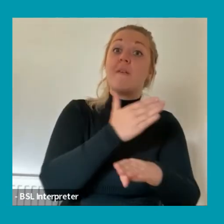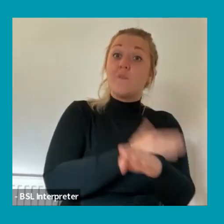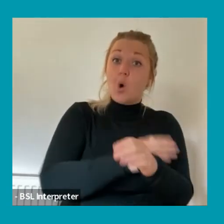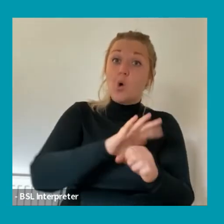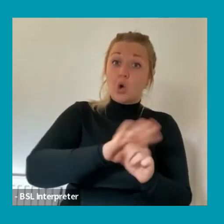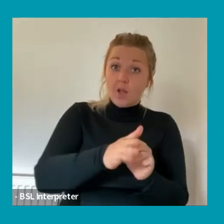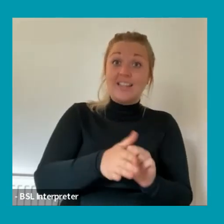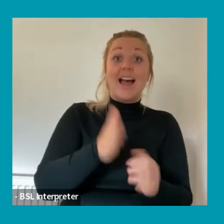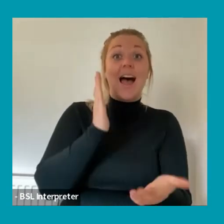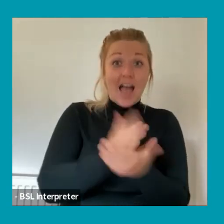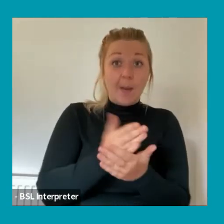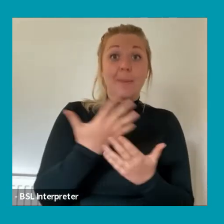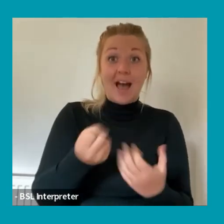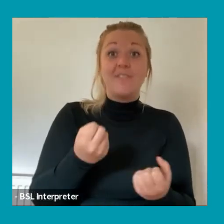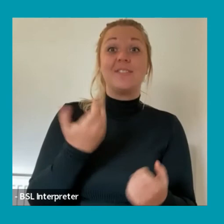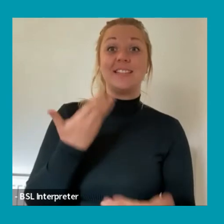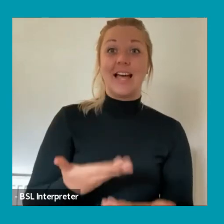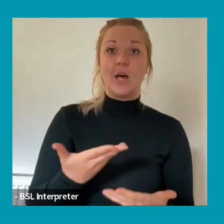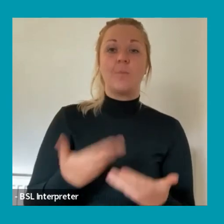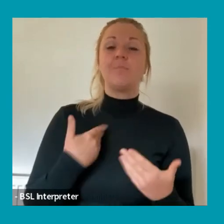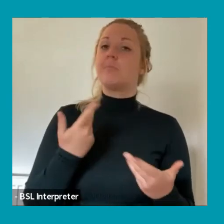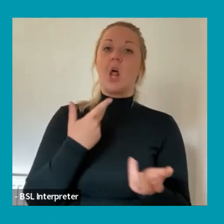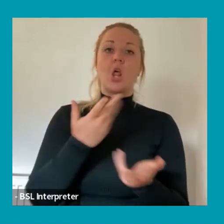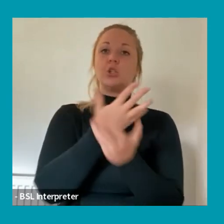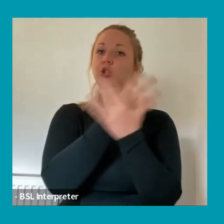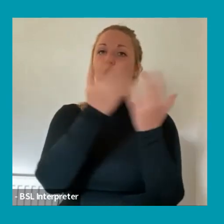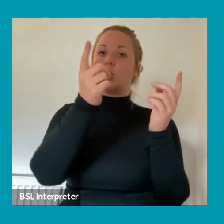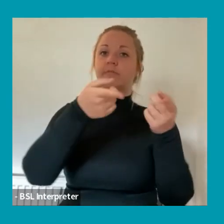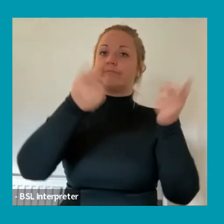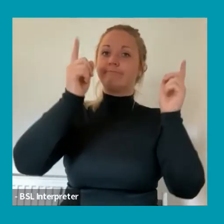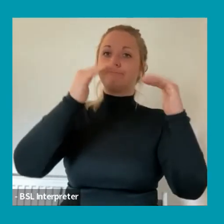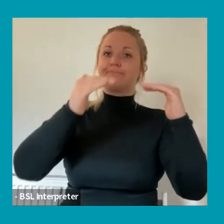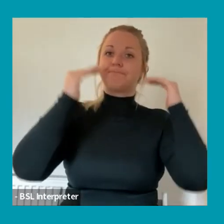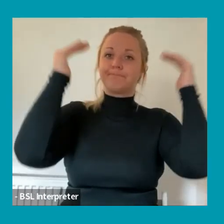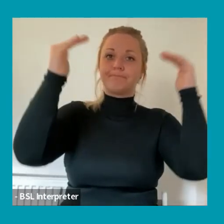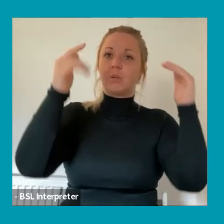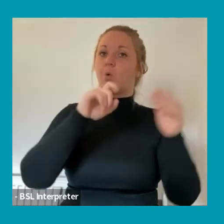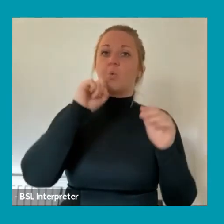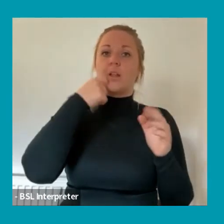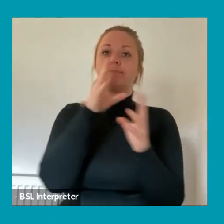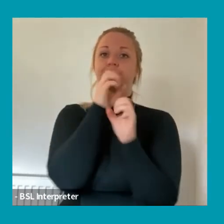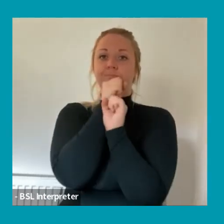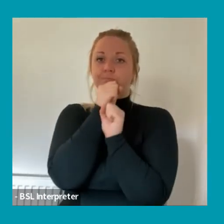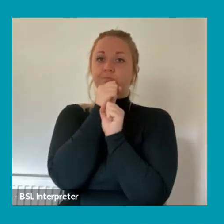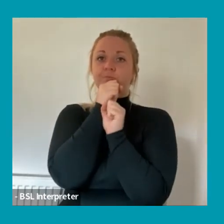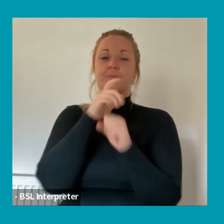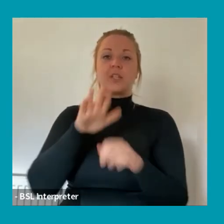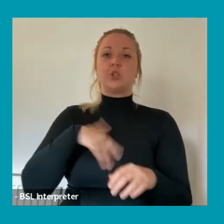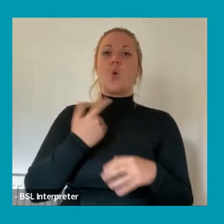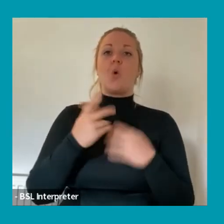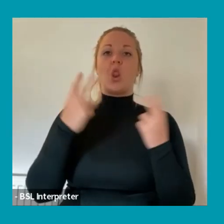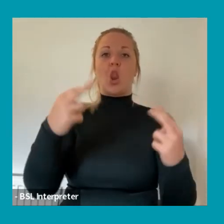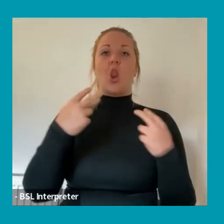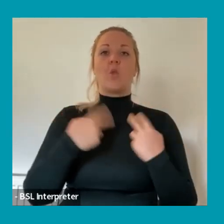because it is even seen as a weakness and still a kind of stigma attached to it. One organisation we worked with,